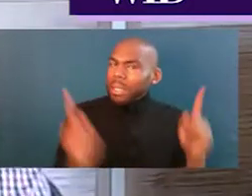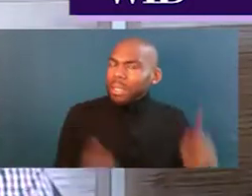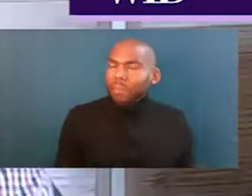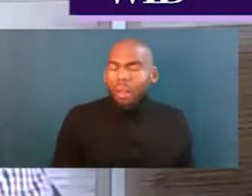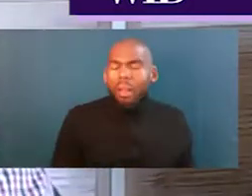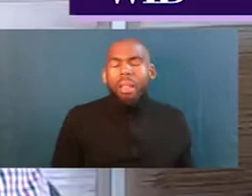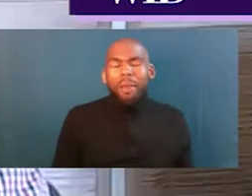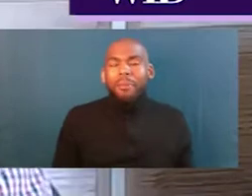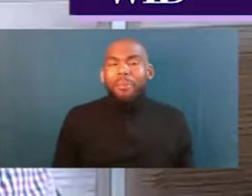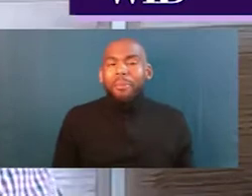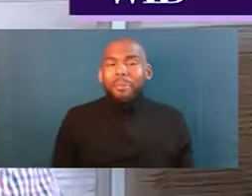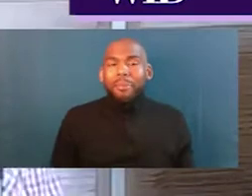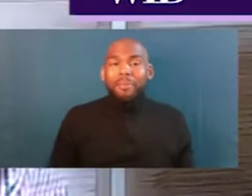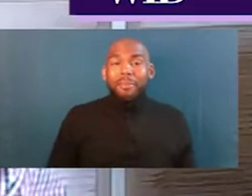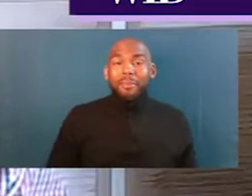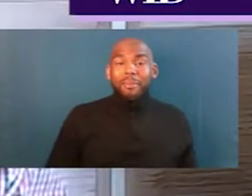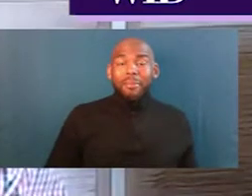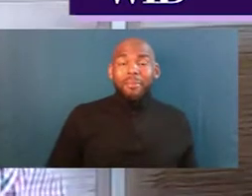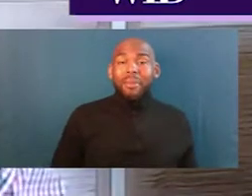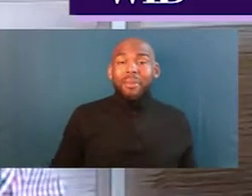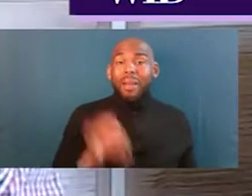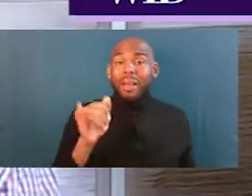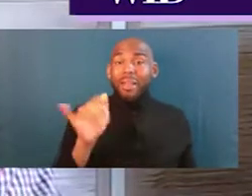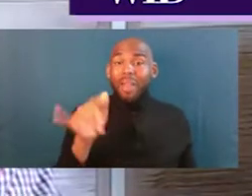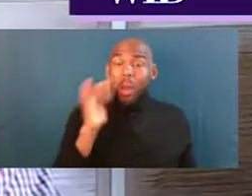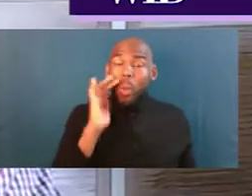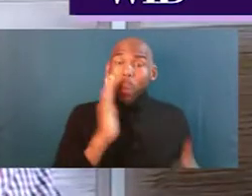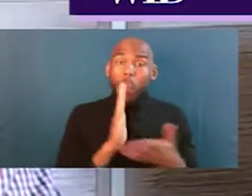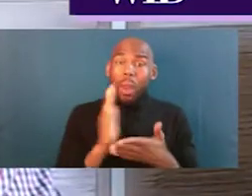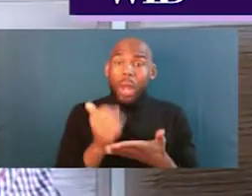in what you want them to do, that will do things like increase your net promoter score